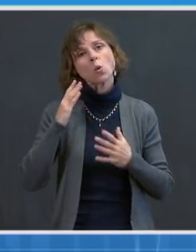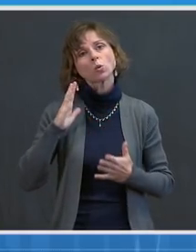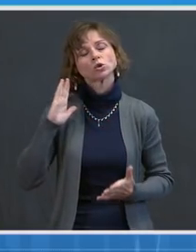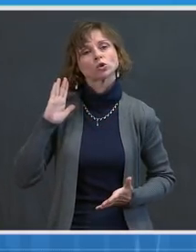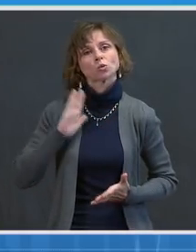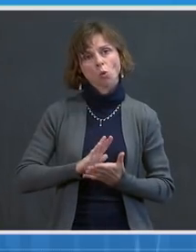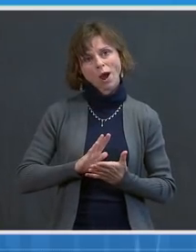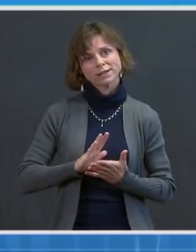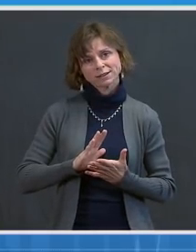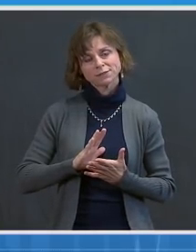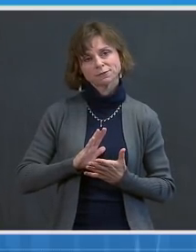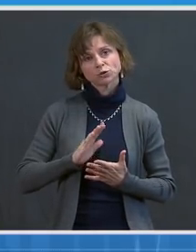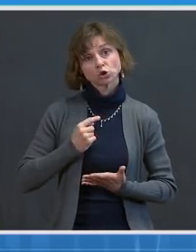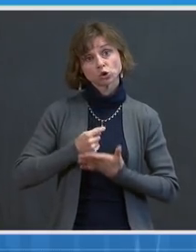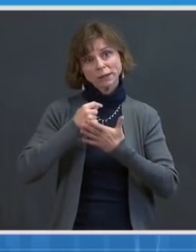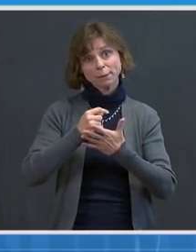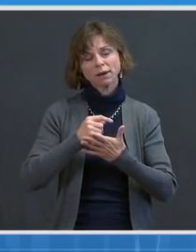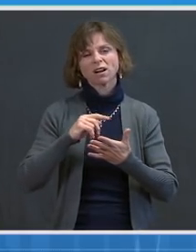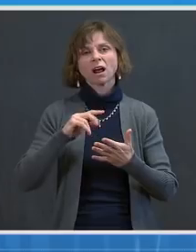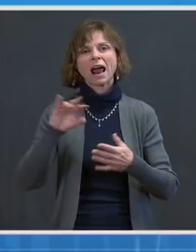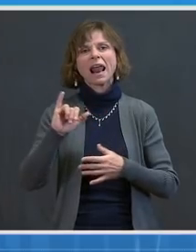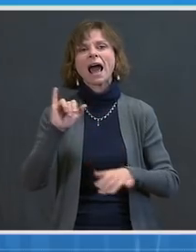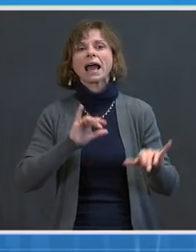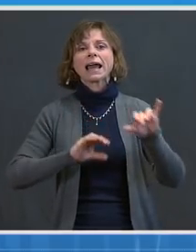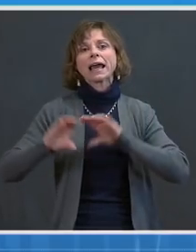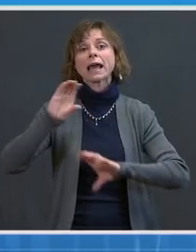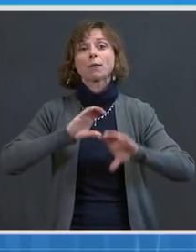That could be either due to an underlying neoplasm